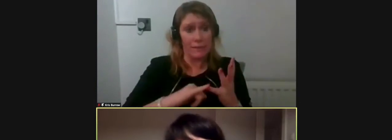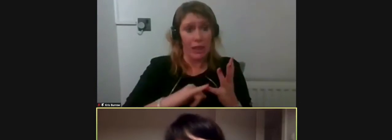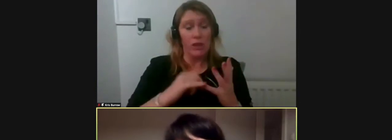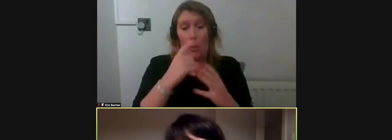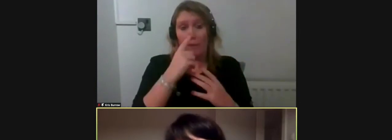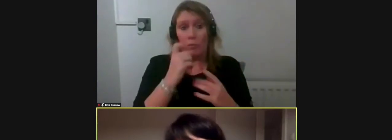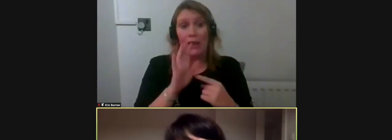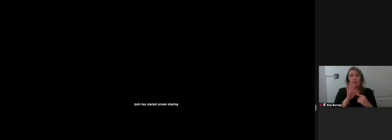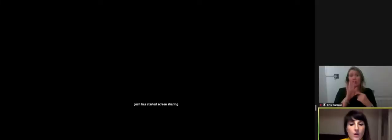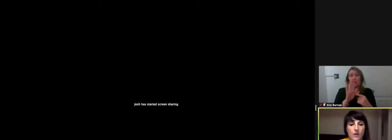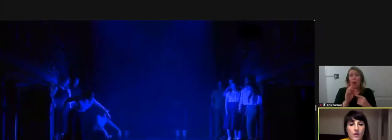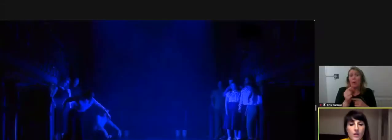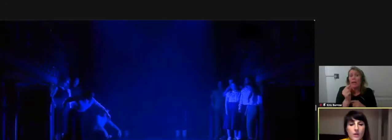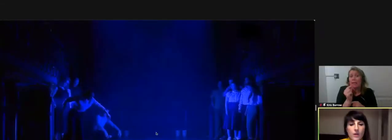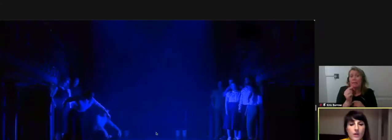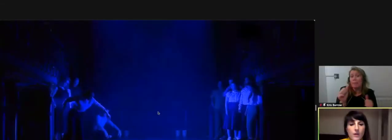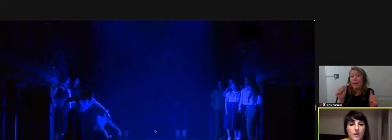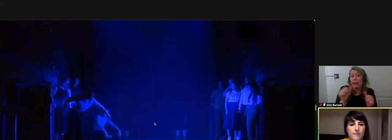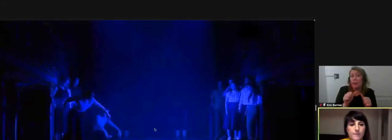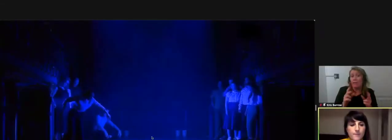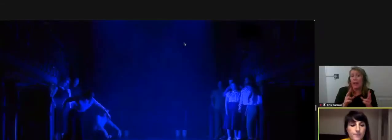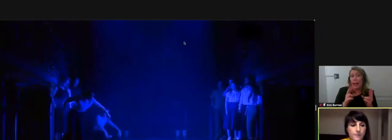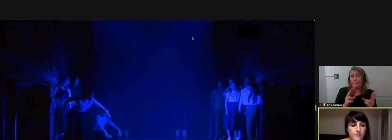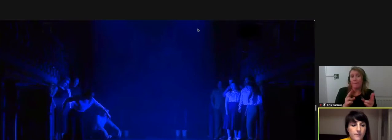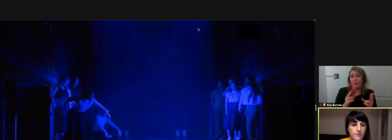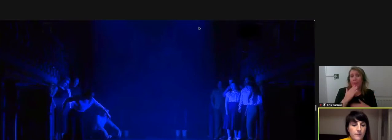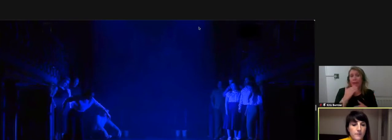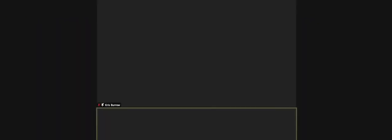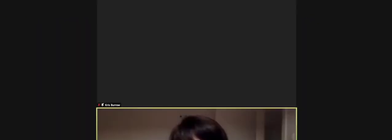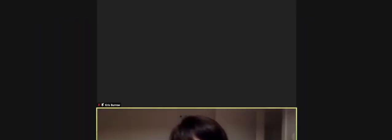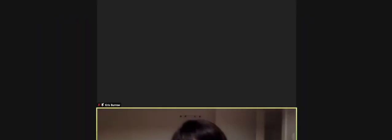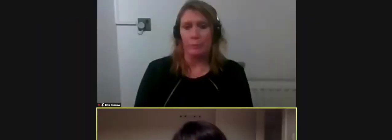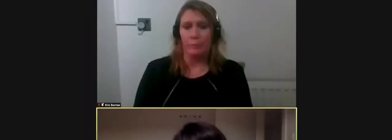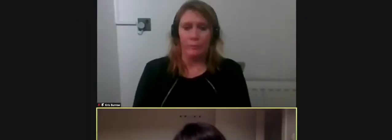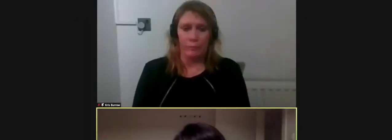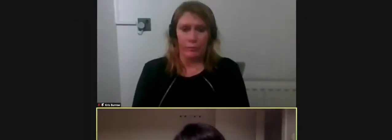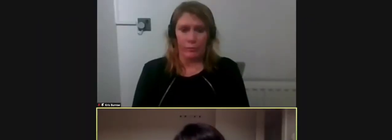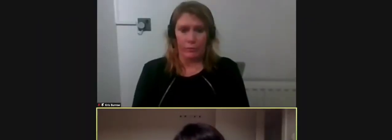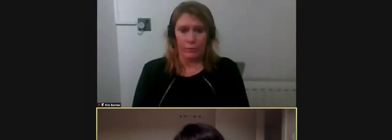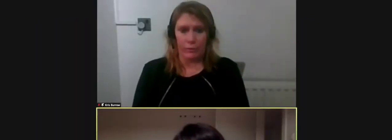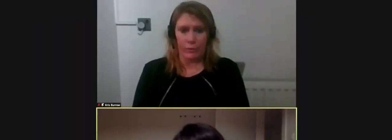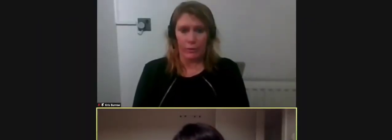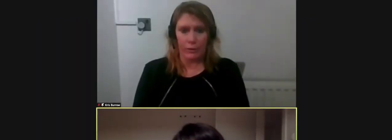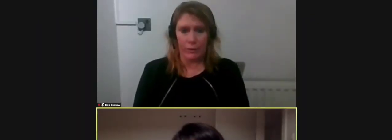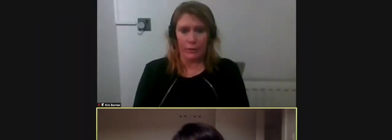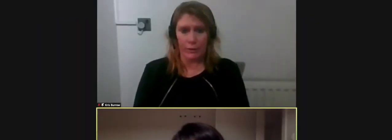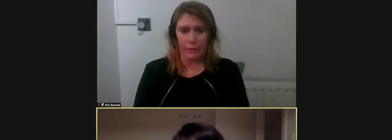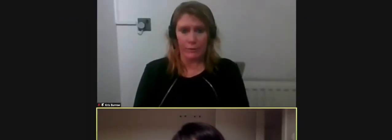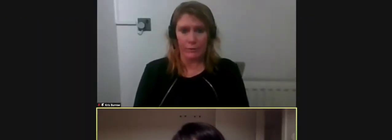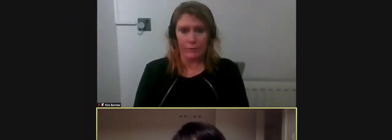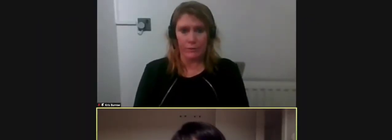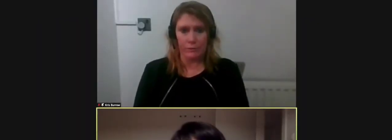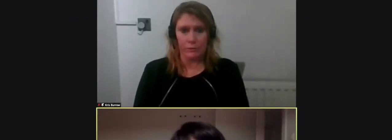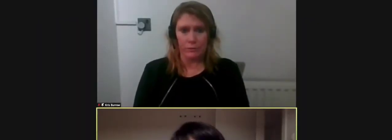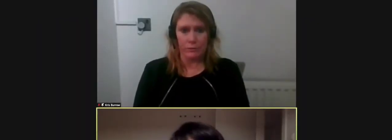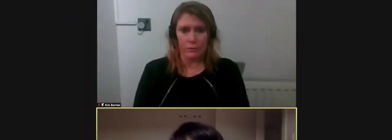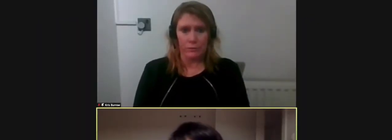that okay Josh? Well we just saw it then